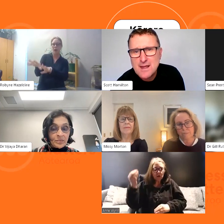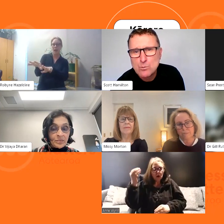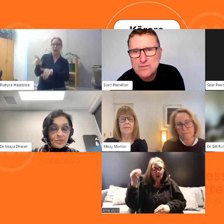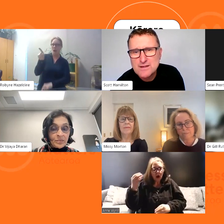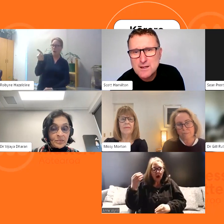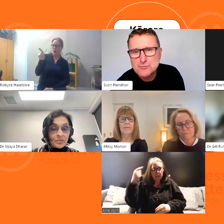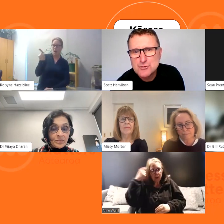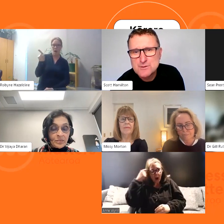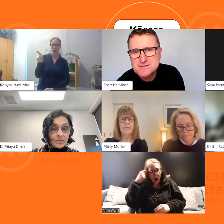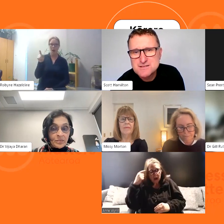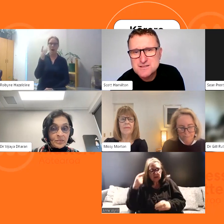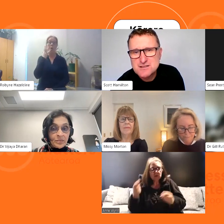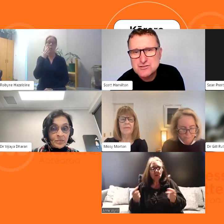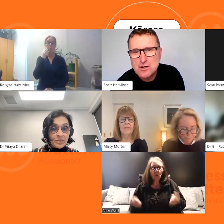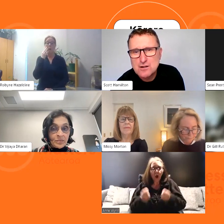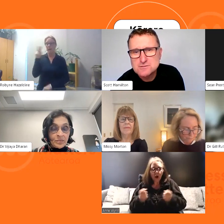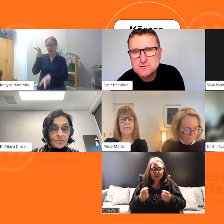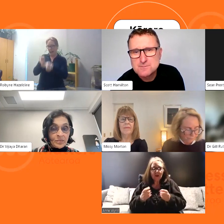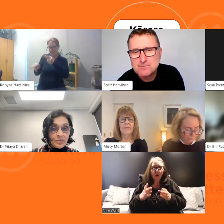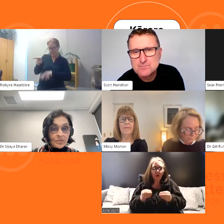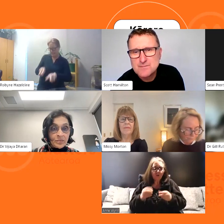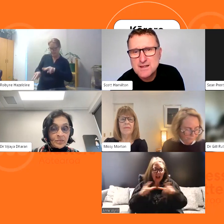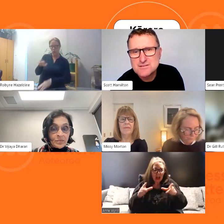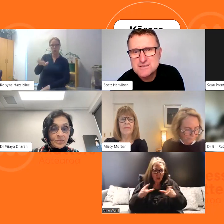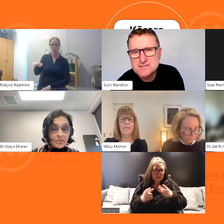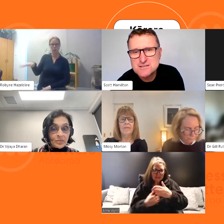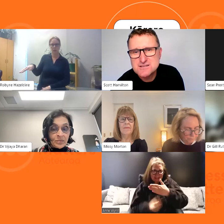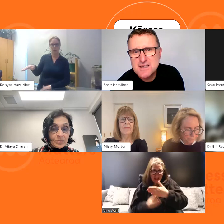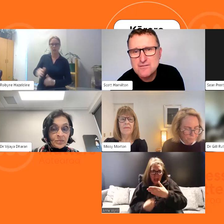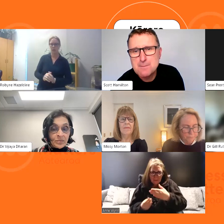and when they come to assessing the child and testing to see how